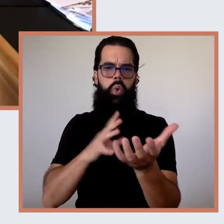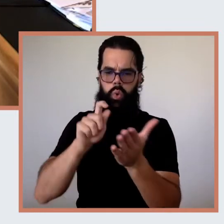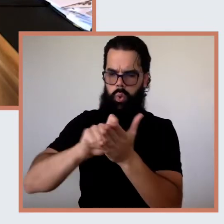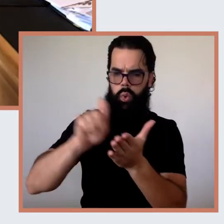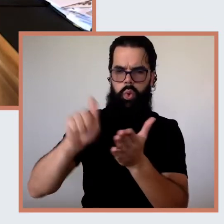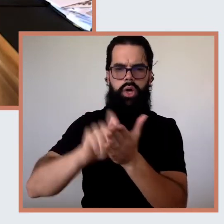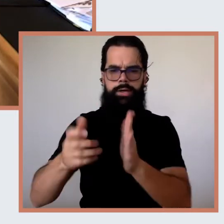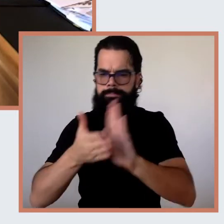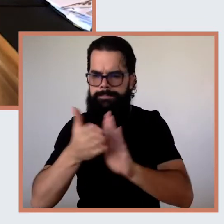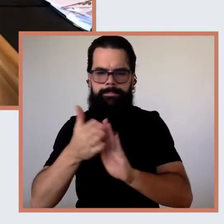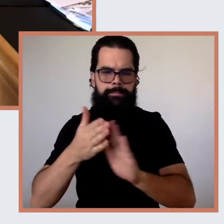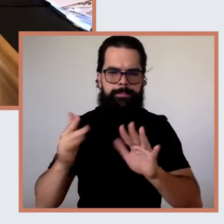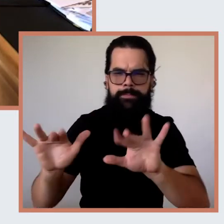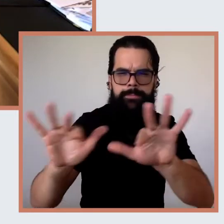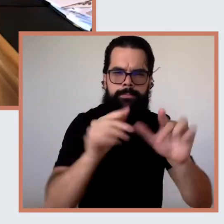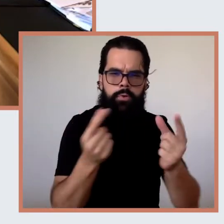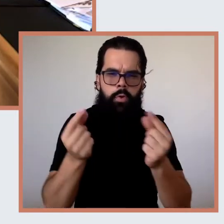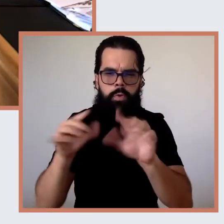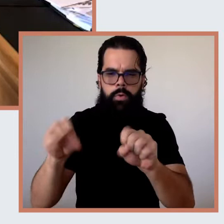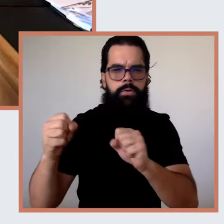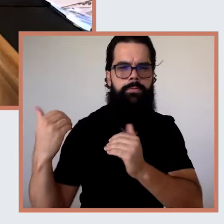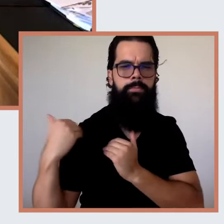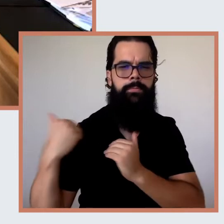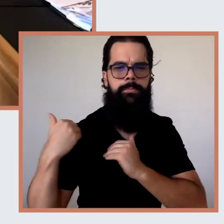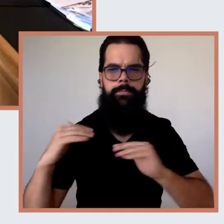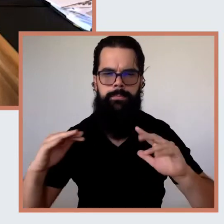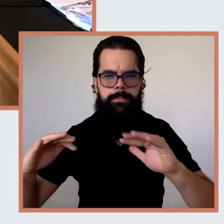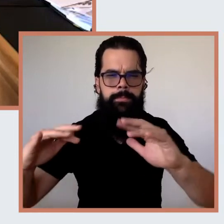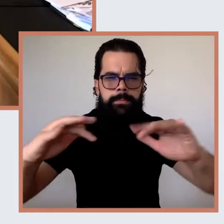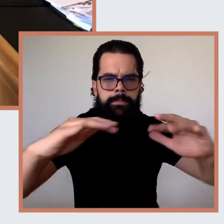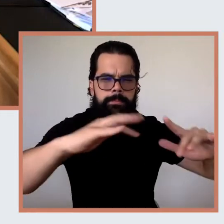A, very strong women writers, show runners,